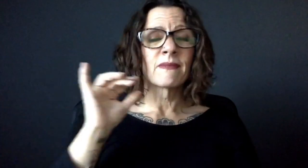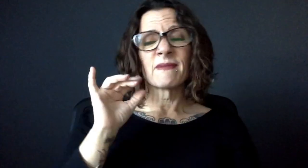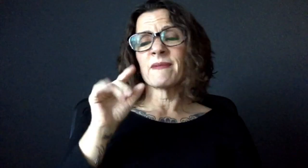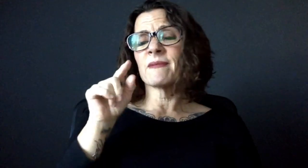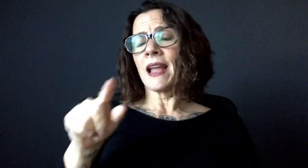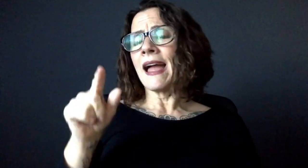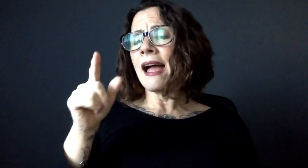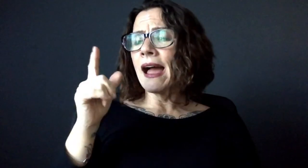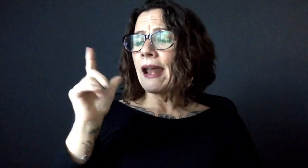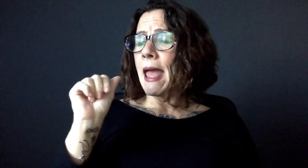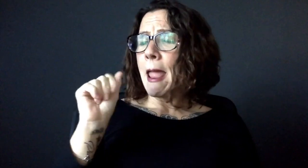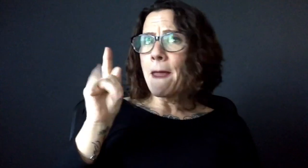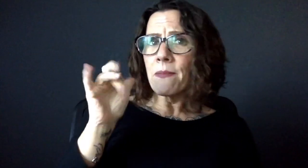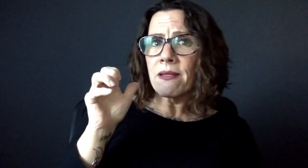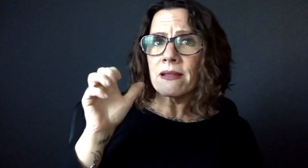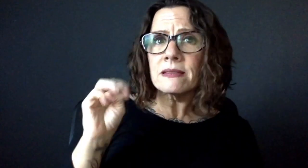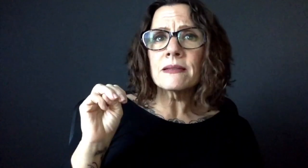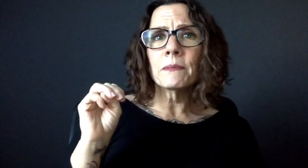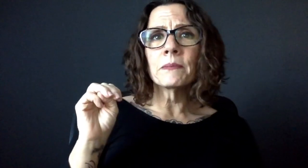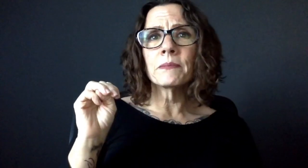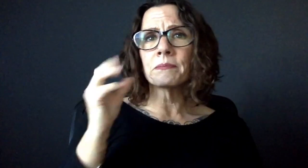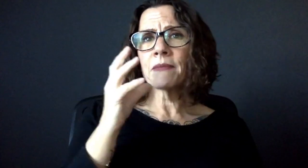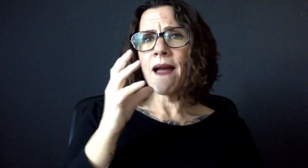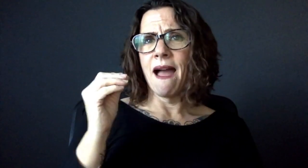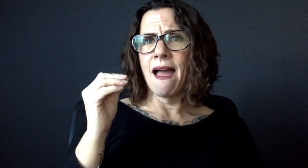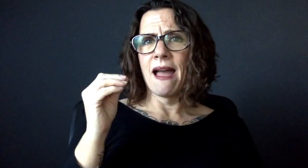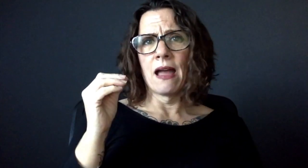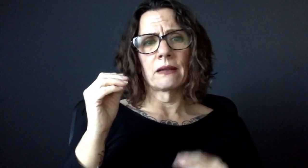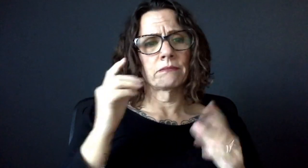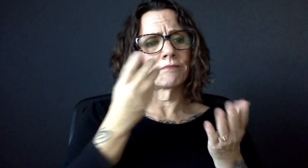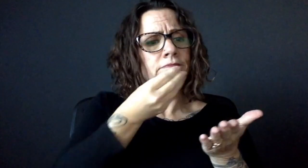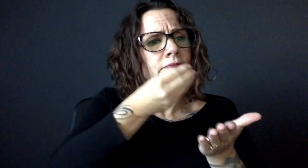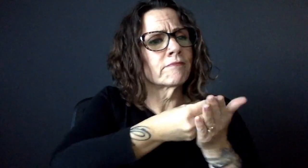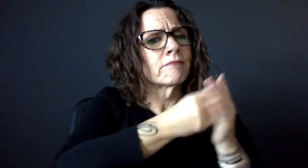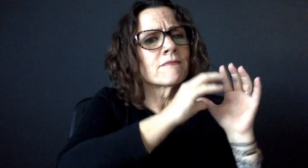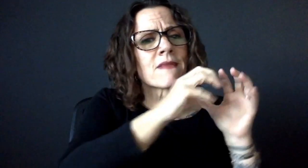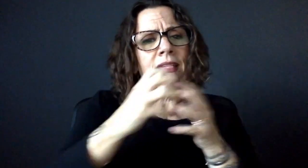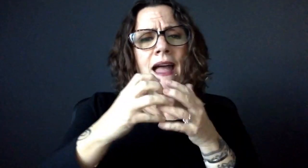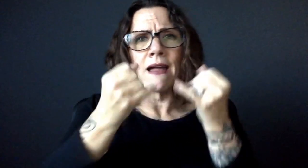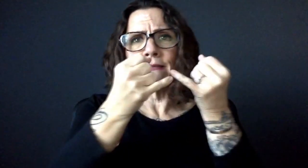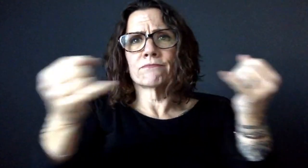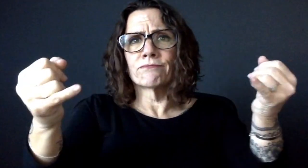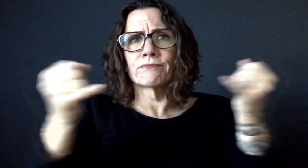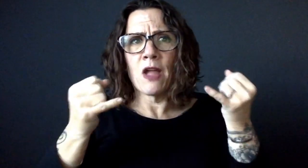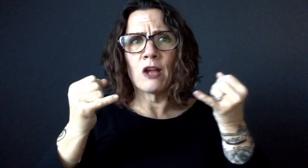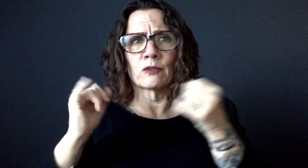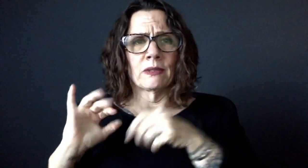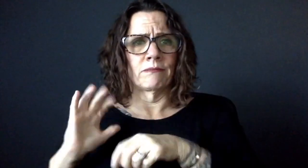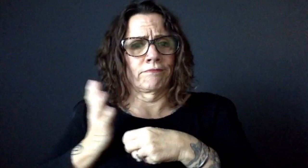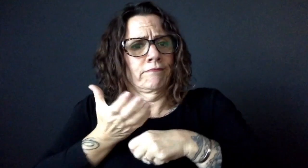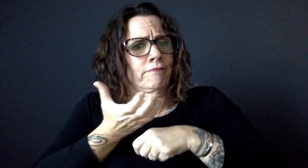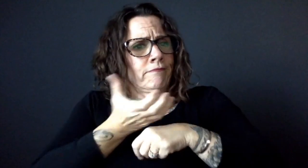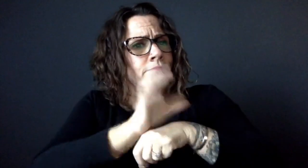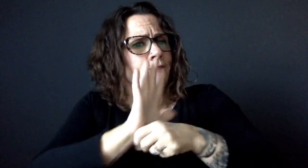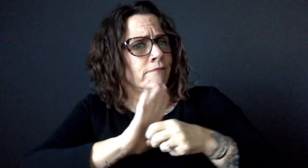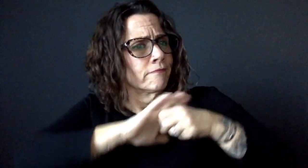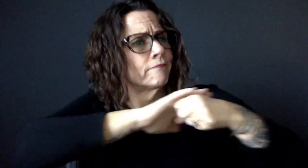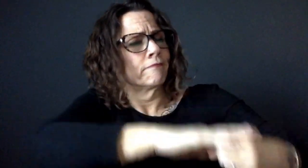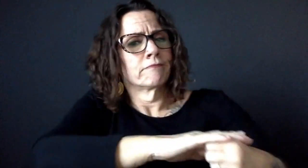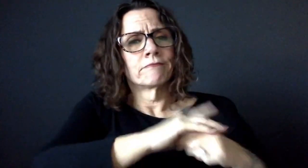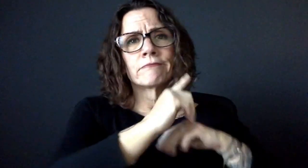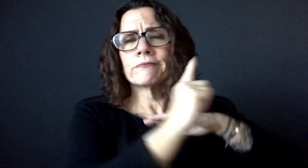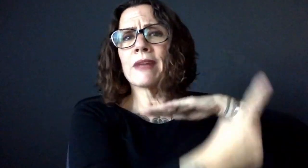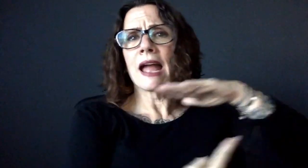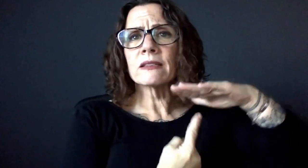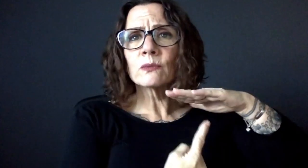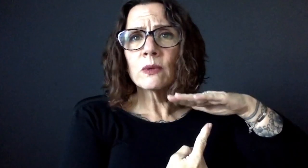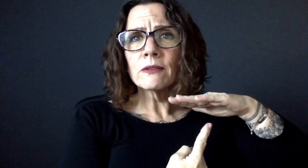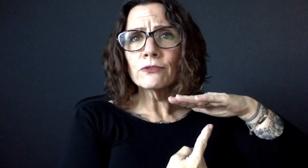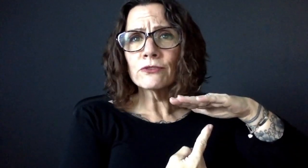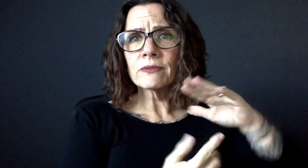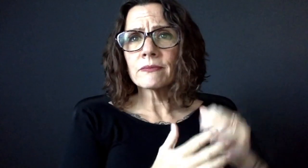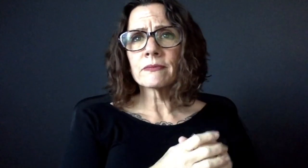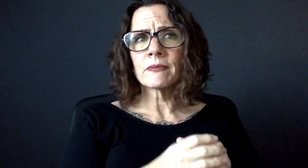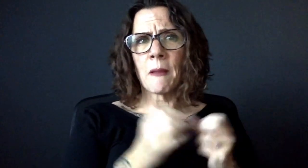Given the isolation enforced by ableism and classed boundaries,